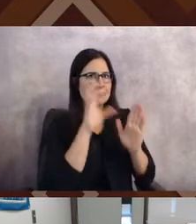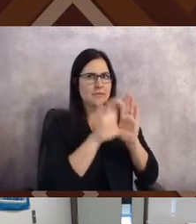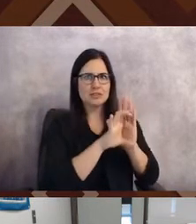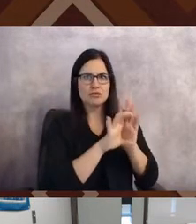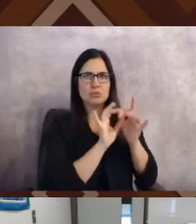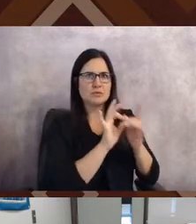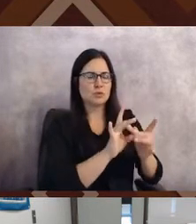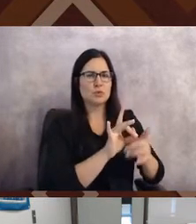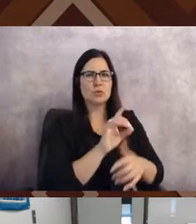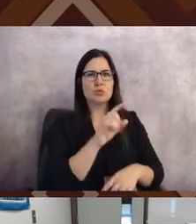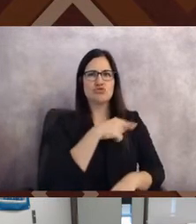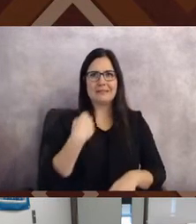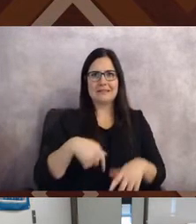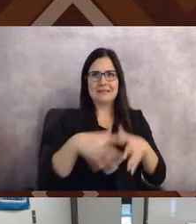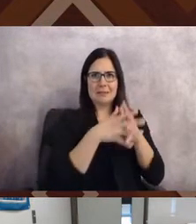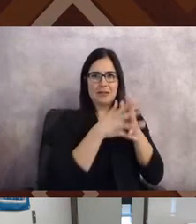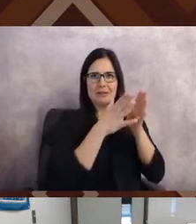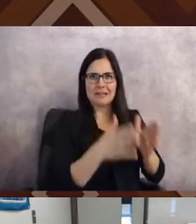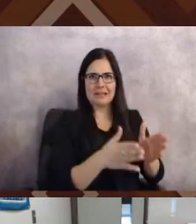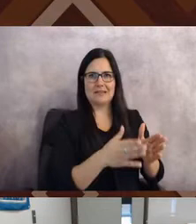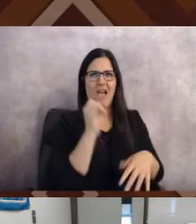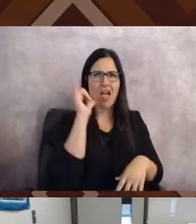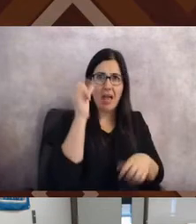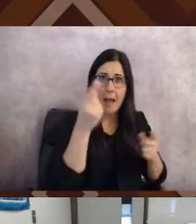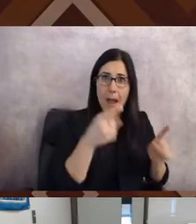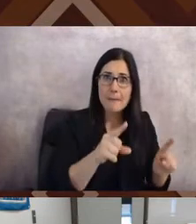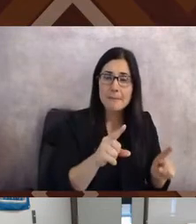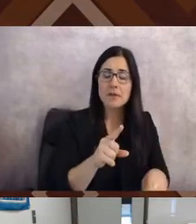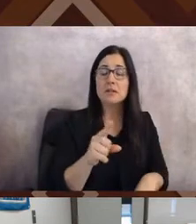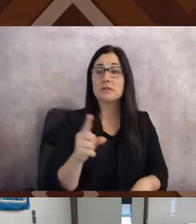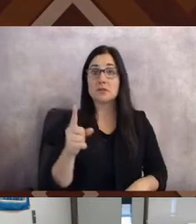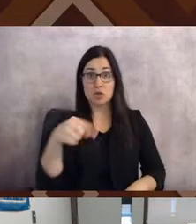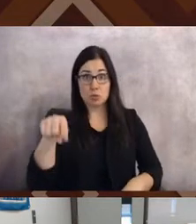you know, as many as many in this audience will probably already know.